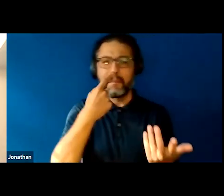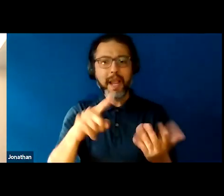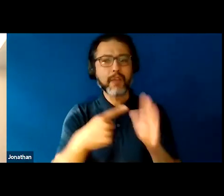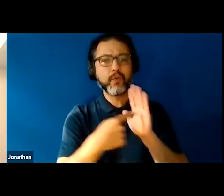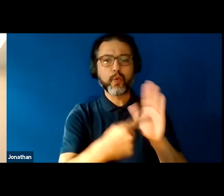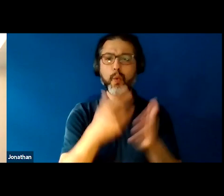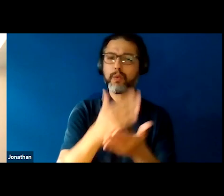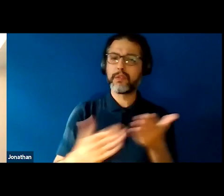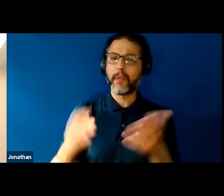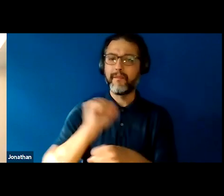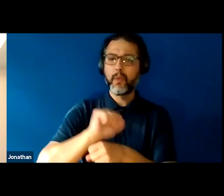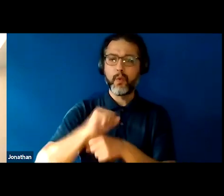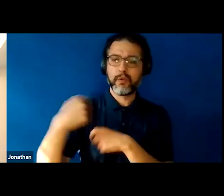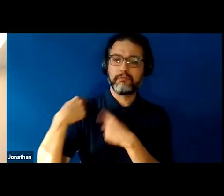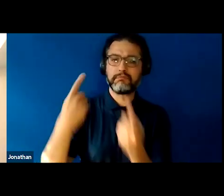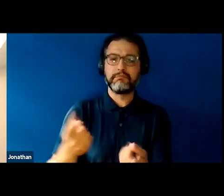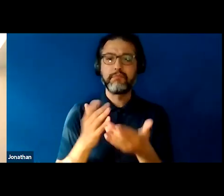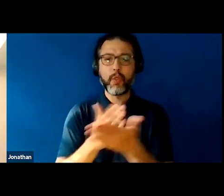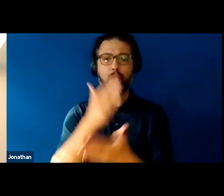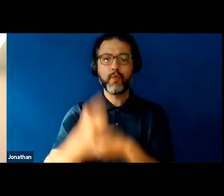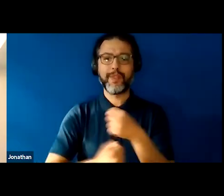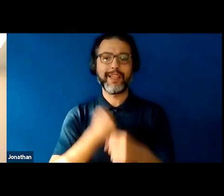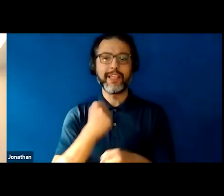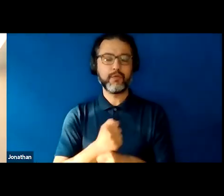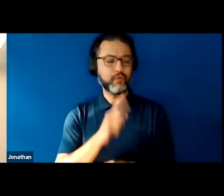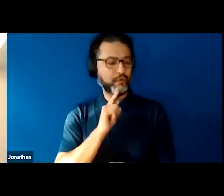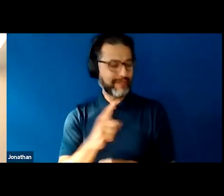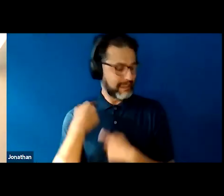And so for the last, I think, it's a little over 8 years – 8-9 years – that I've been